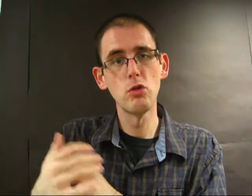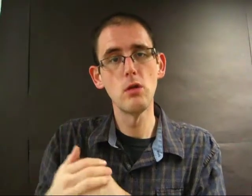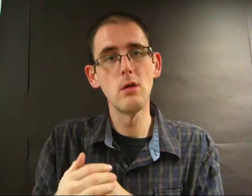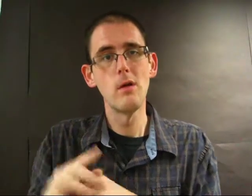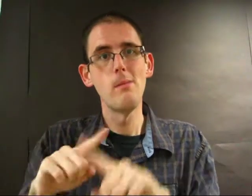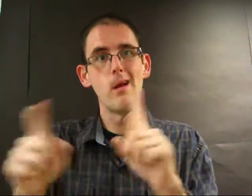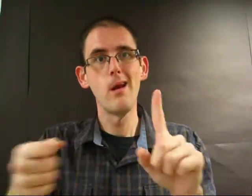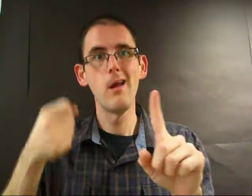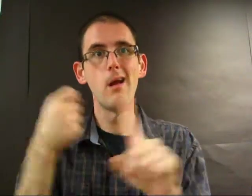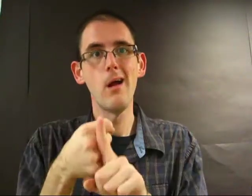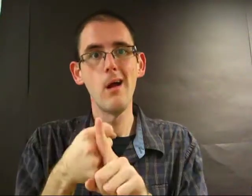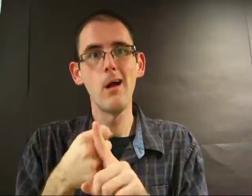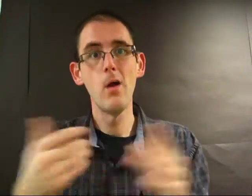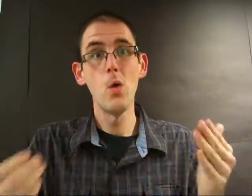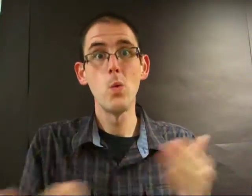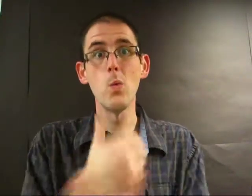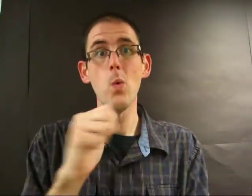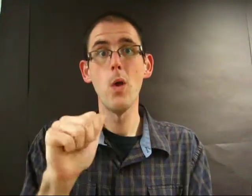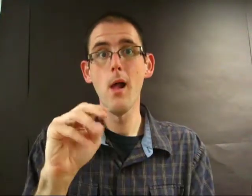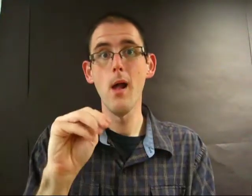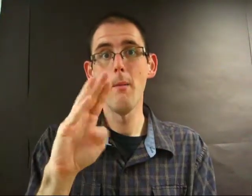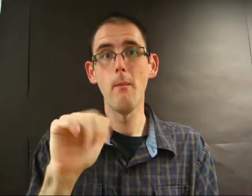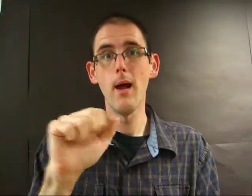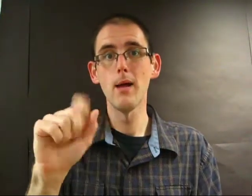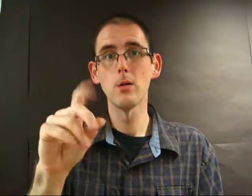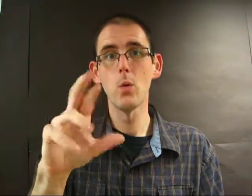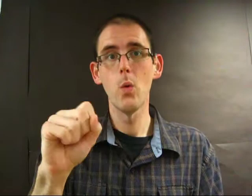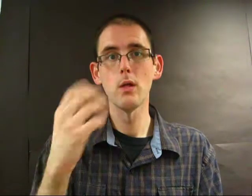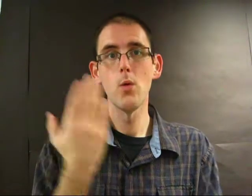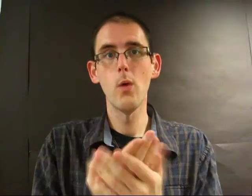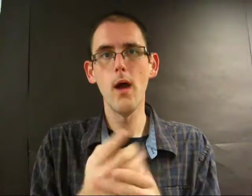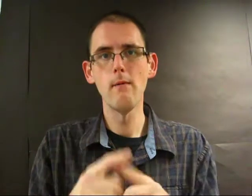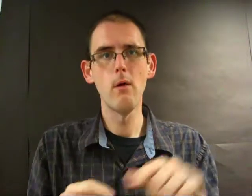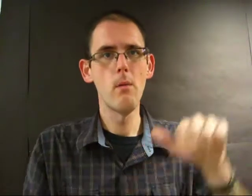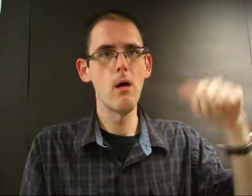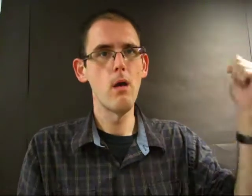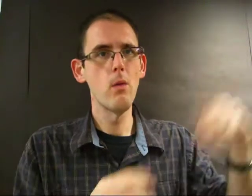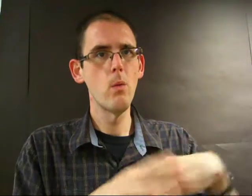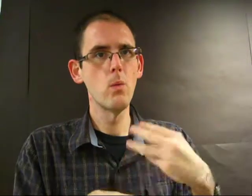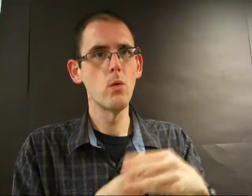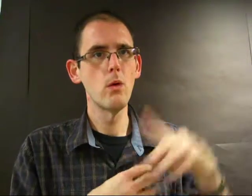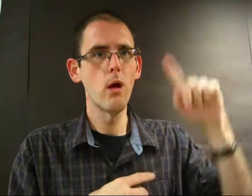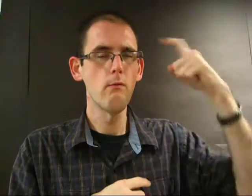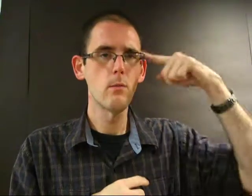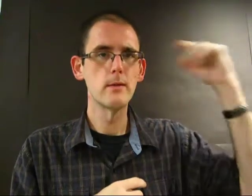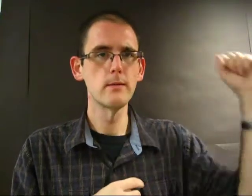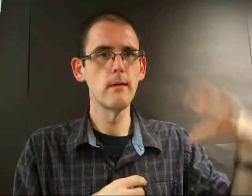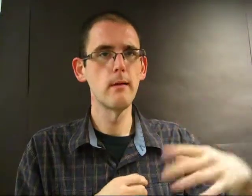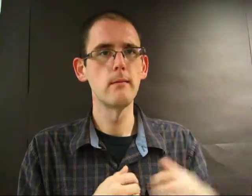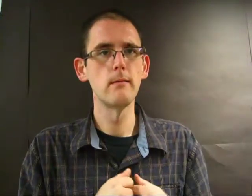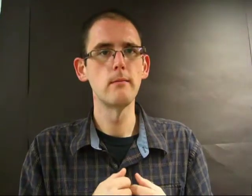But suddenly a new ambassador arrives from offworld, sent in by the government.